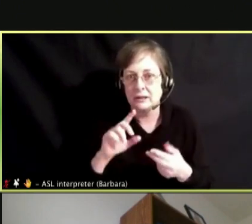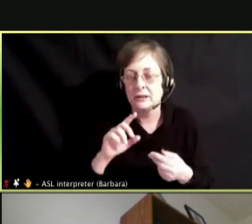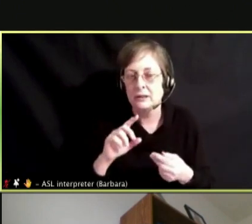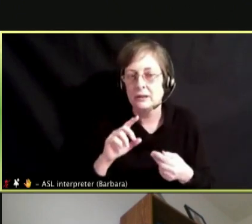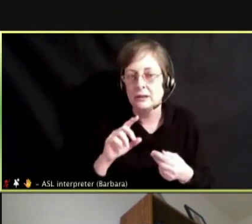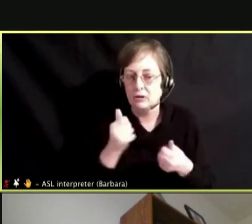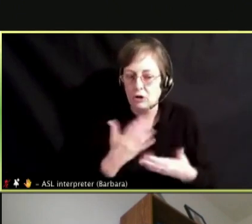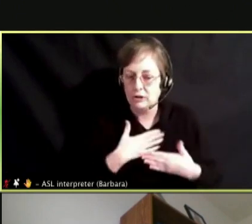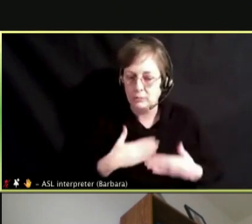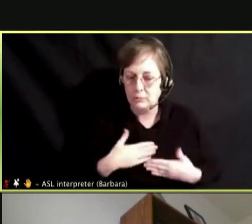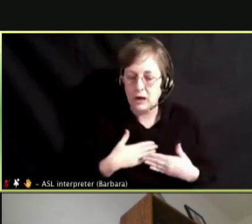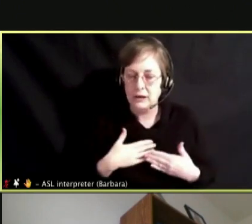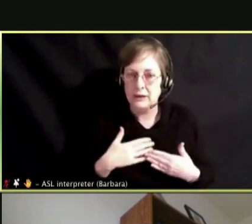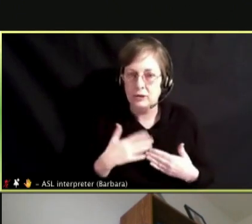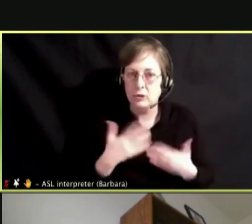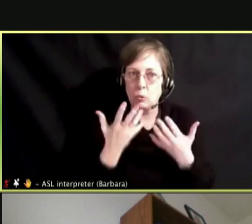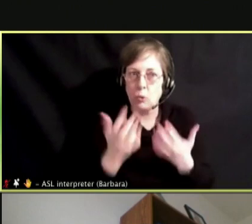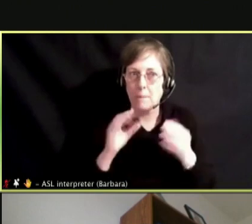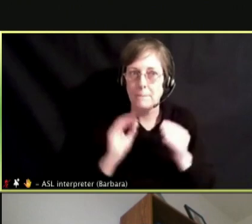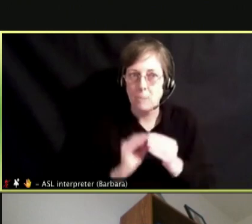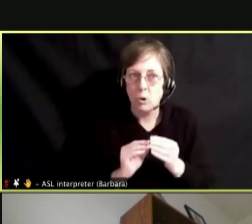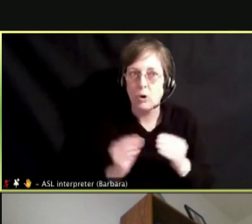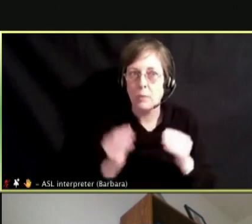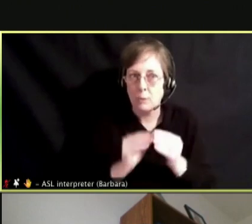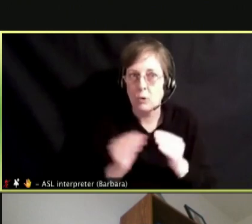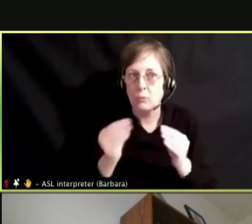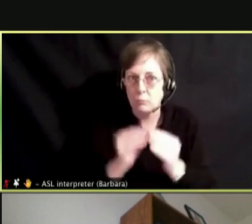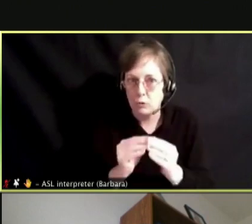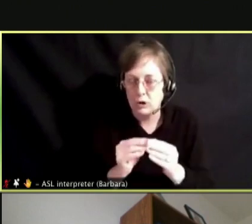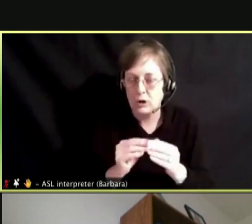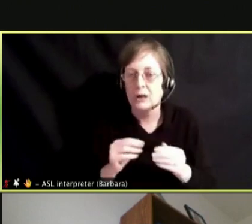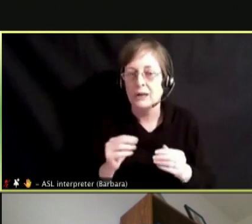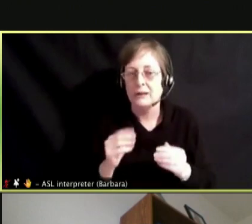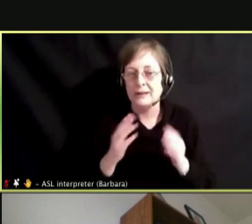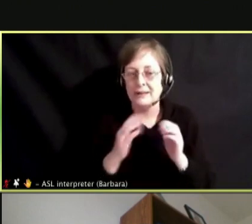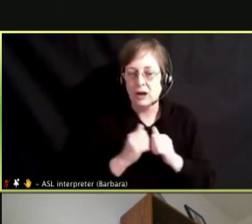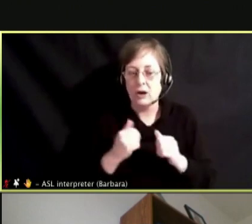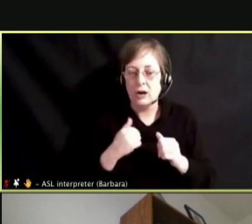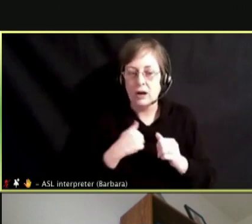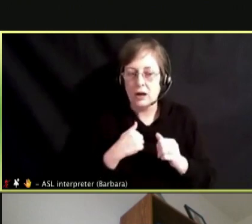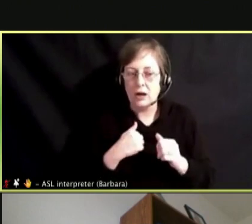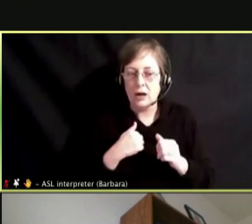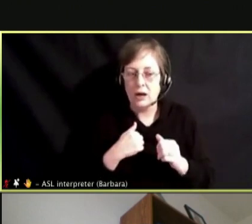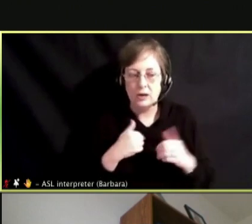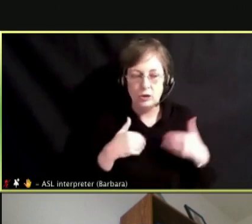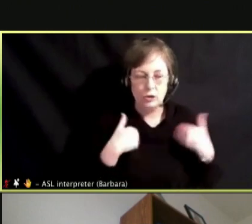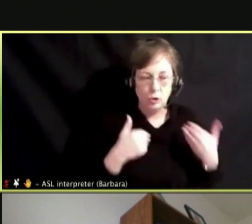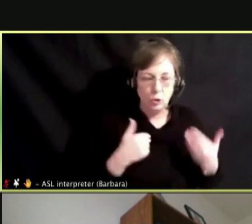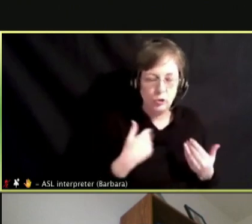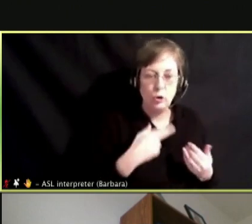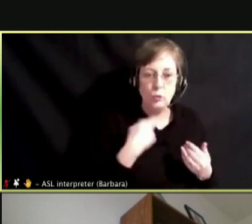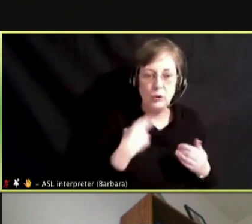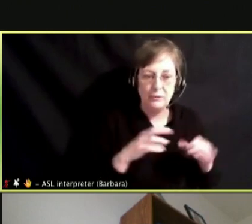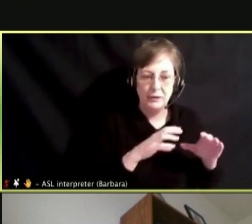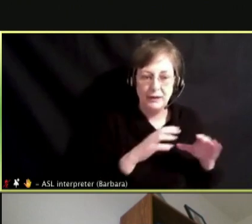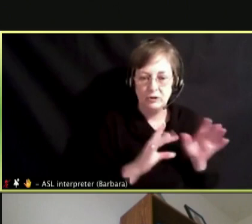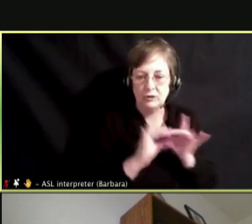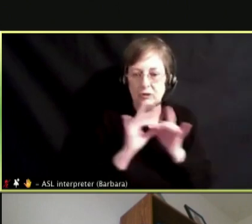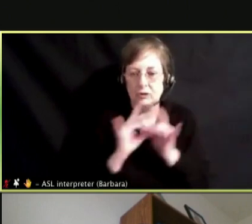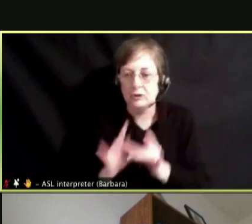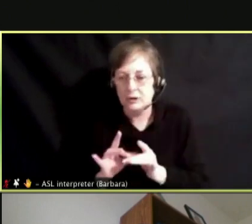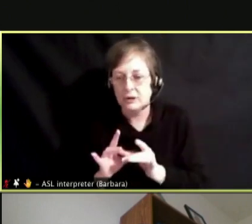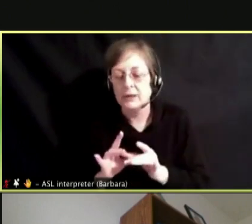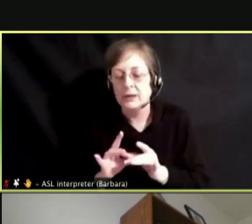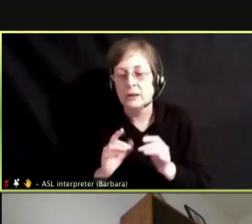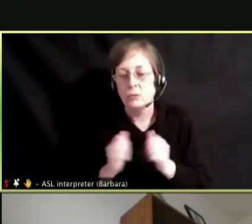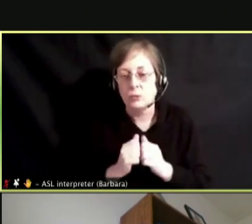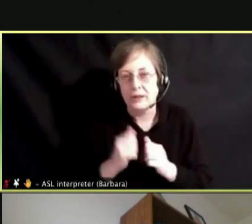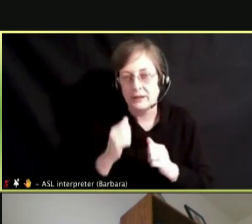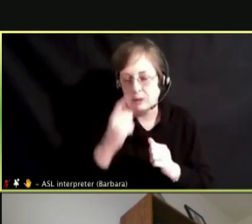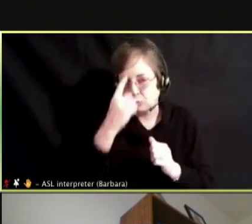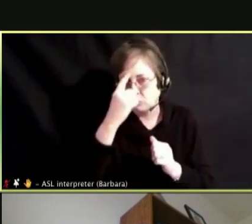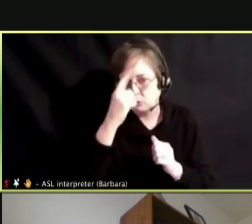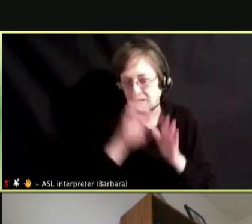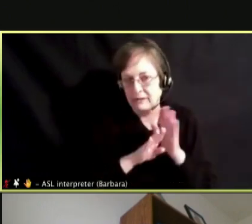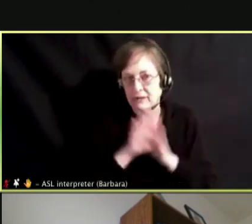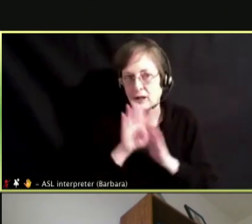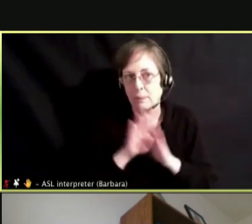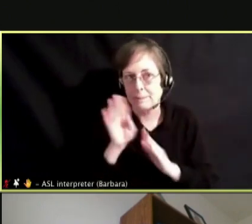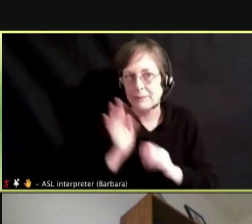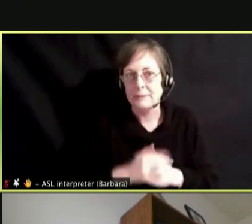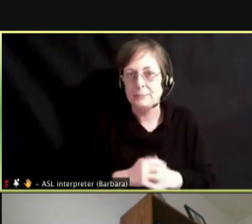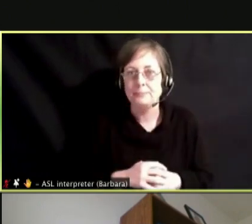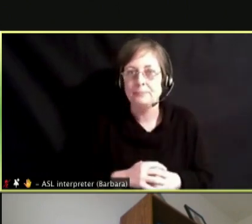THAT IS HOW I WOULD CORRELATE IT BETWEEN BEHAVIOR WITH YOUNG PEOPLE WITH BRAIN DEVELOPMENT.